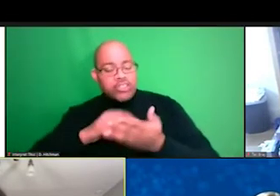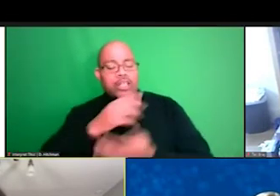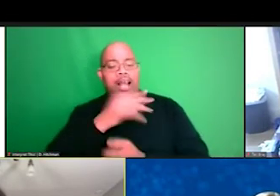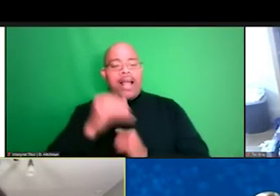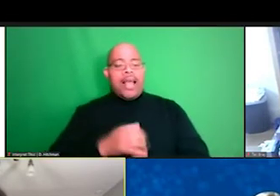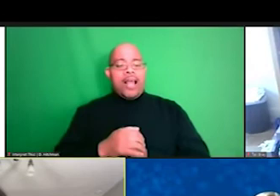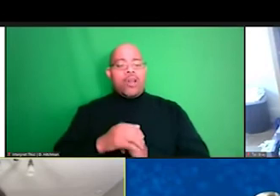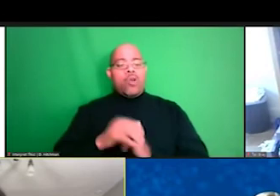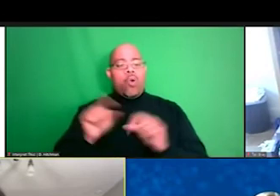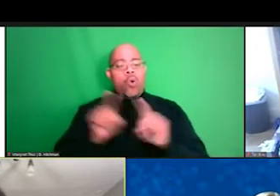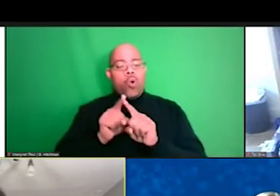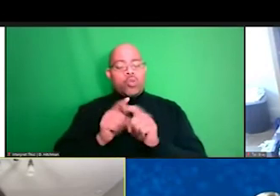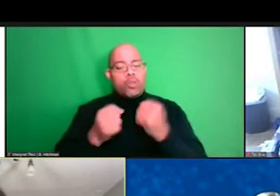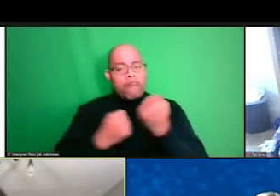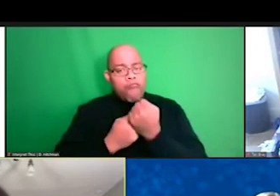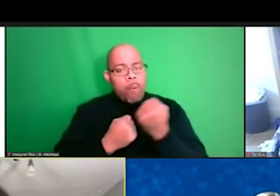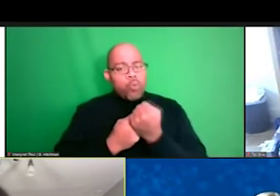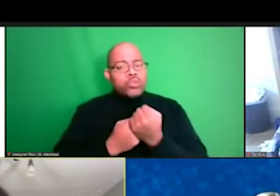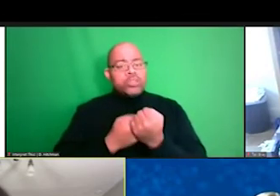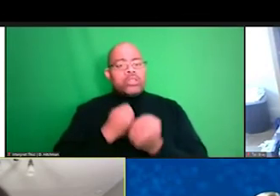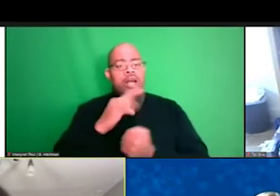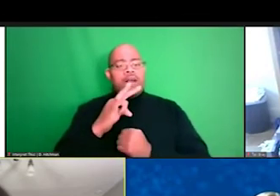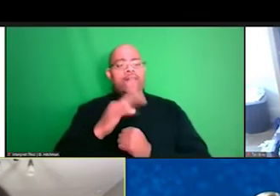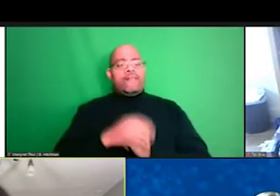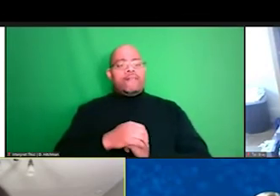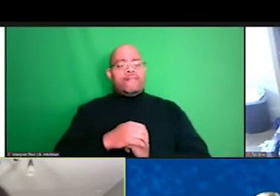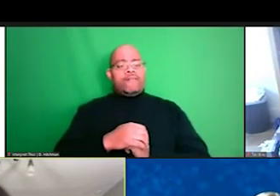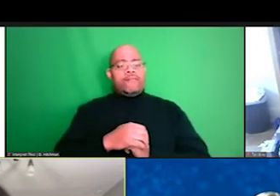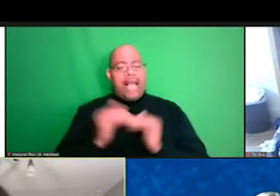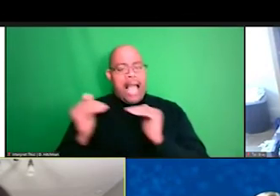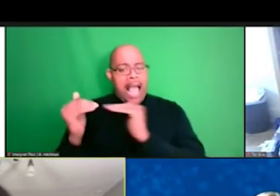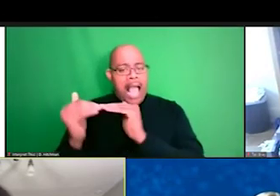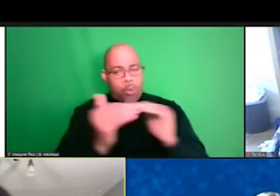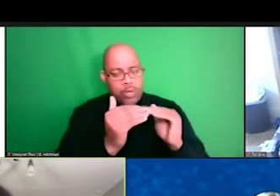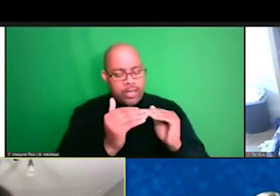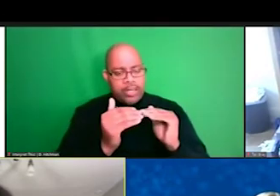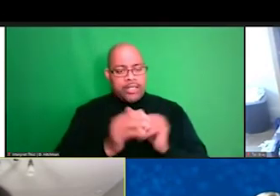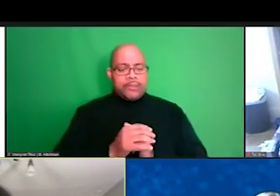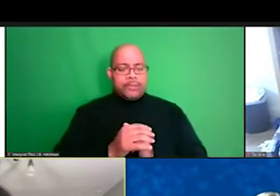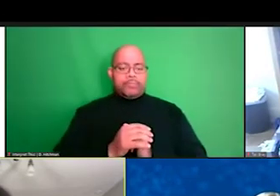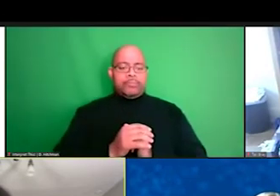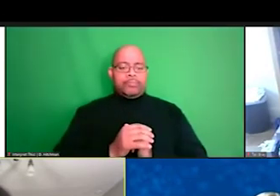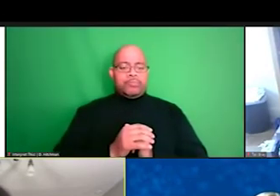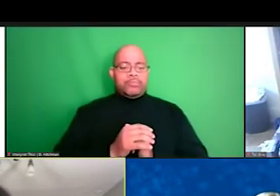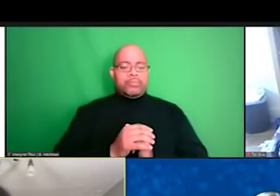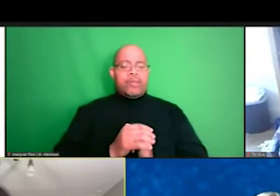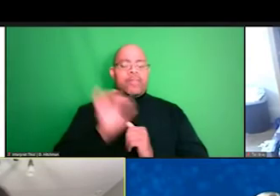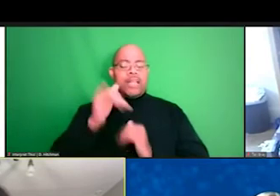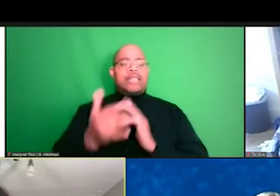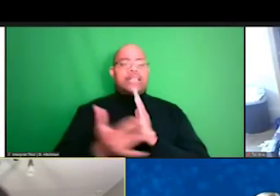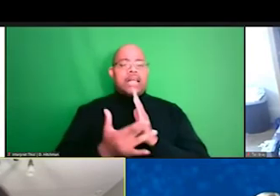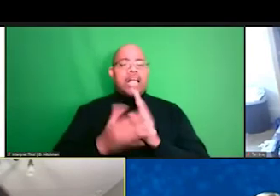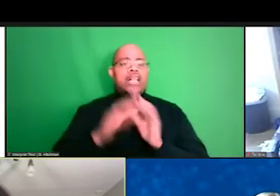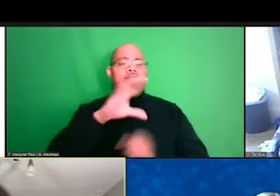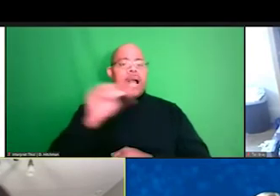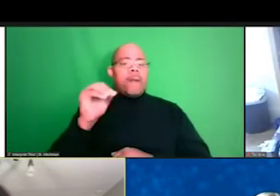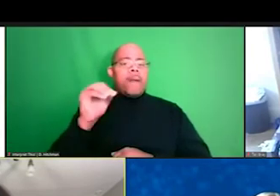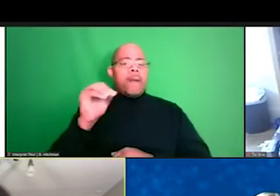promotion of the equity and equality, then the technology company will actually will